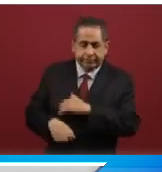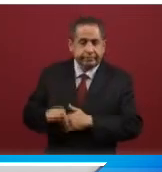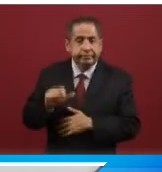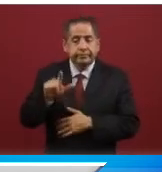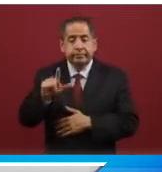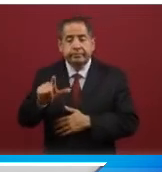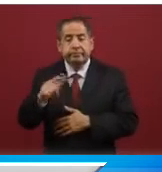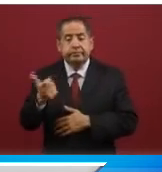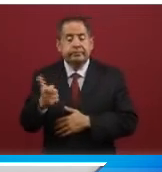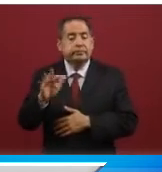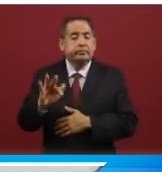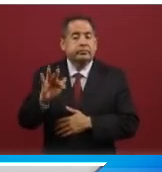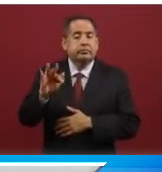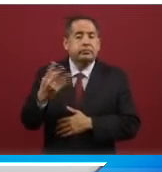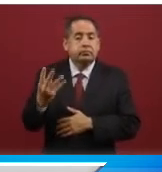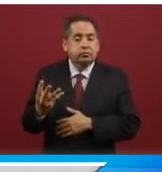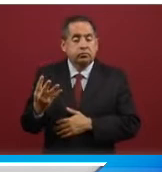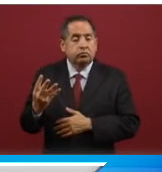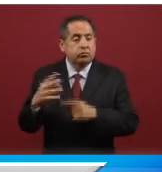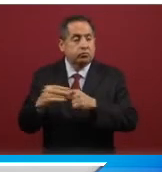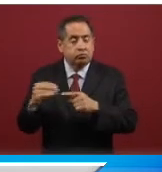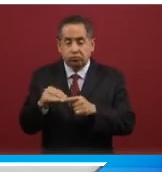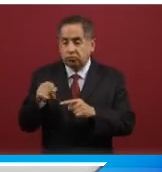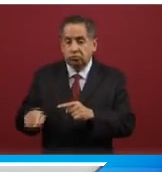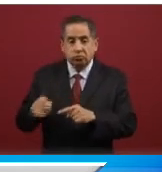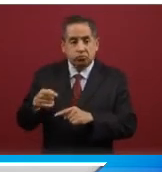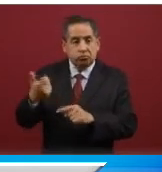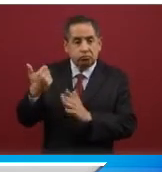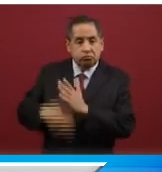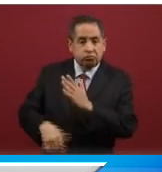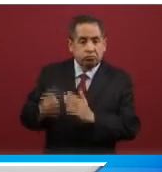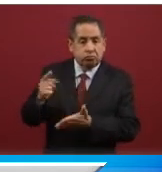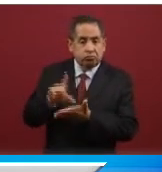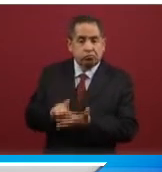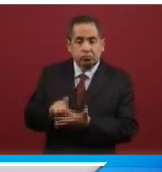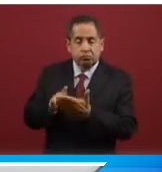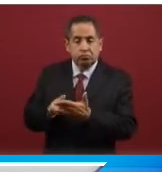LP Gas at G.PAGASA brand cylinders at 15.58 per kilogram